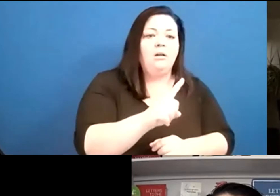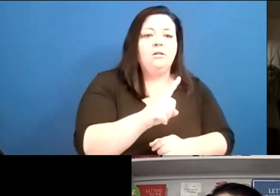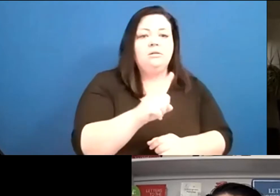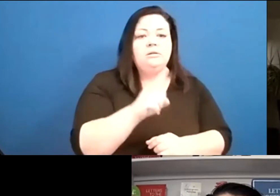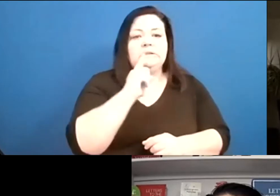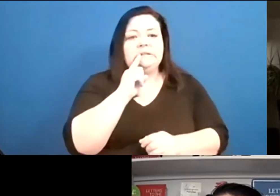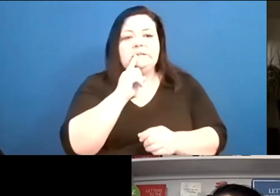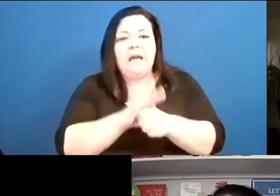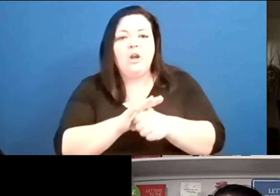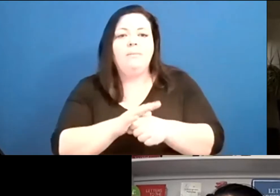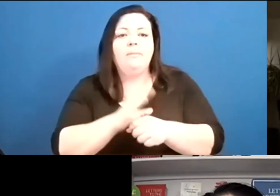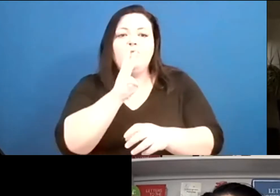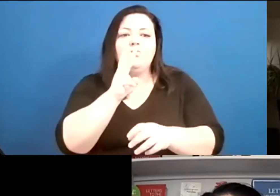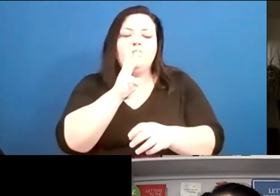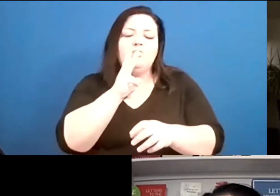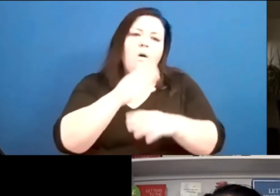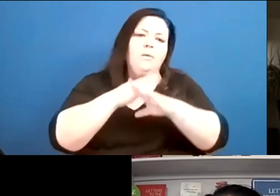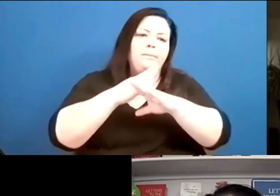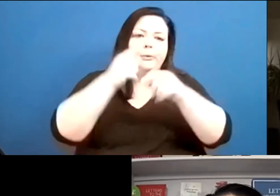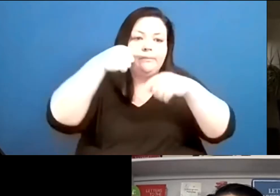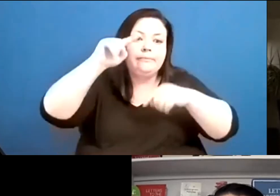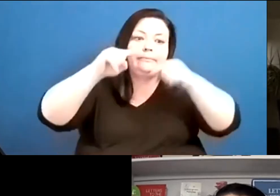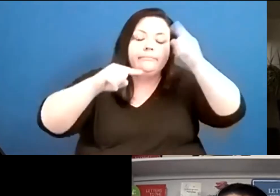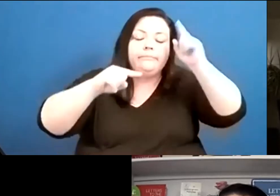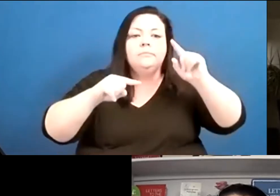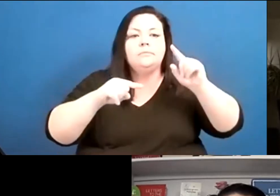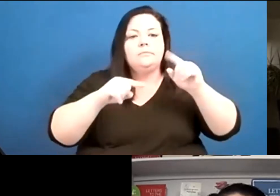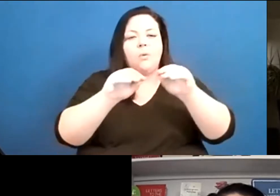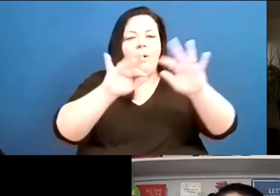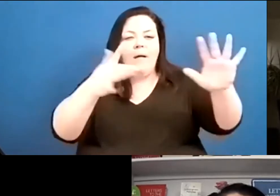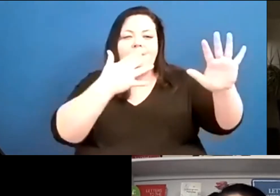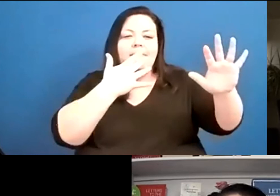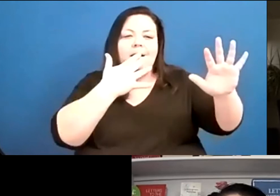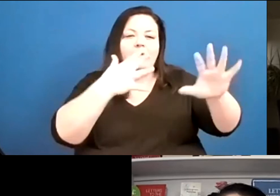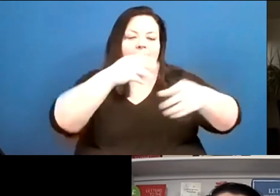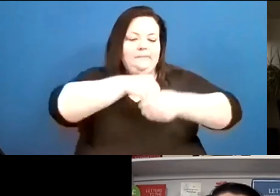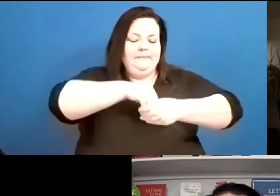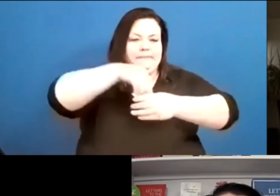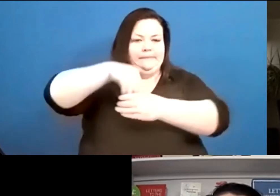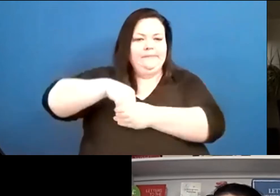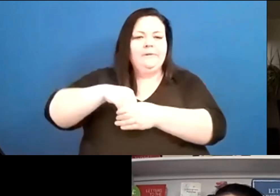proof mascara./ Technicolor is kept// in your pockets,/ and I am scouring/